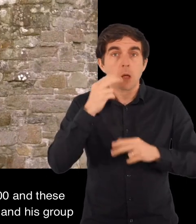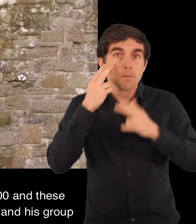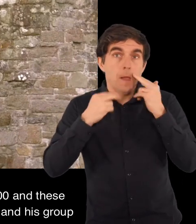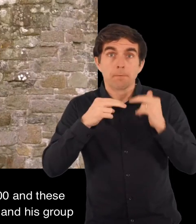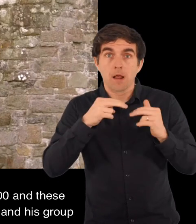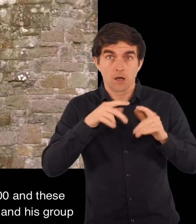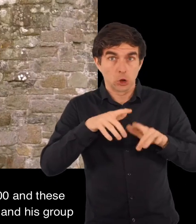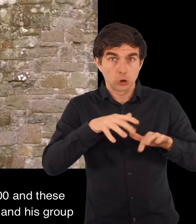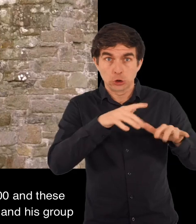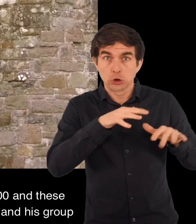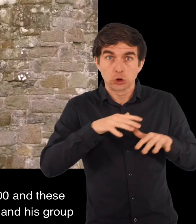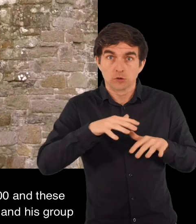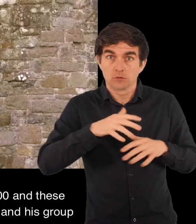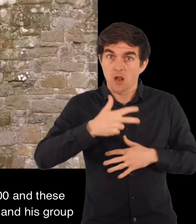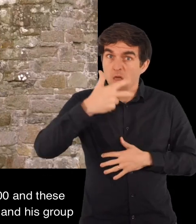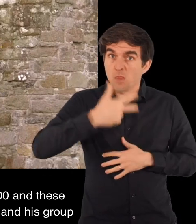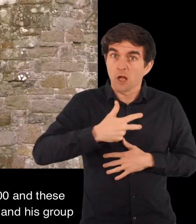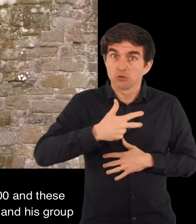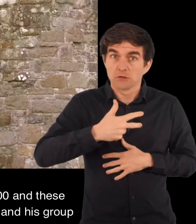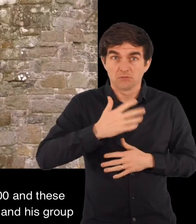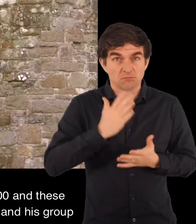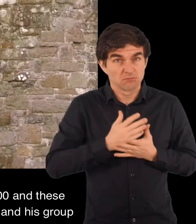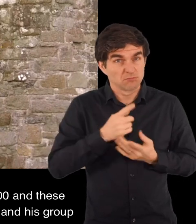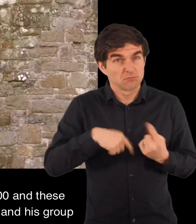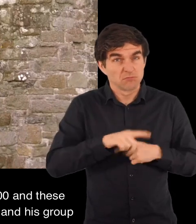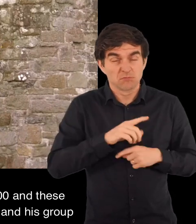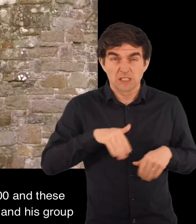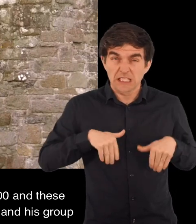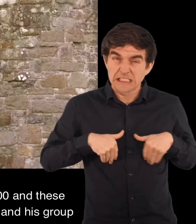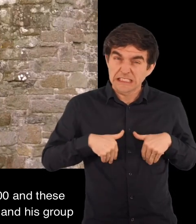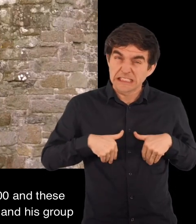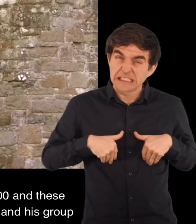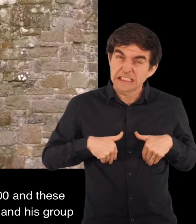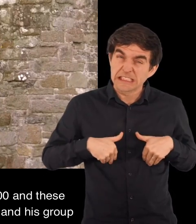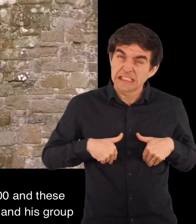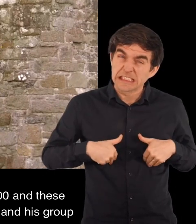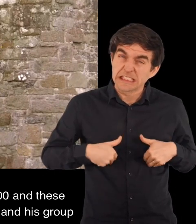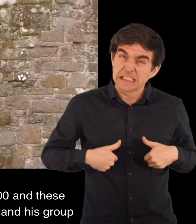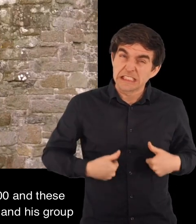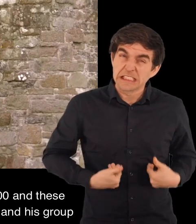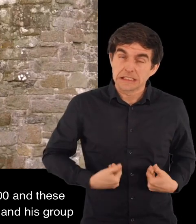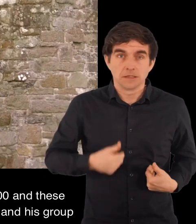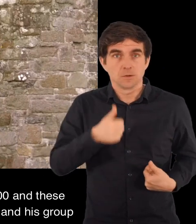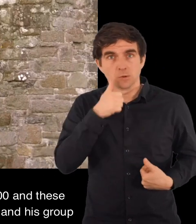people remained from the initial 300 and these people were starving. I know Beare and his group